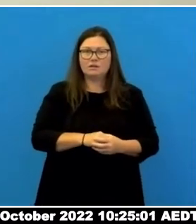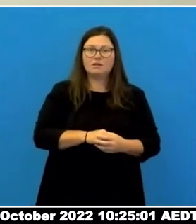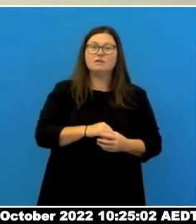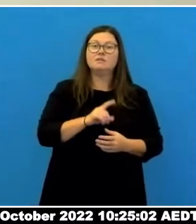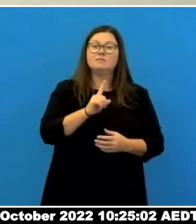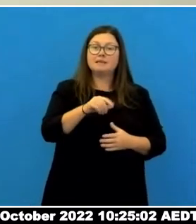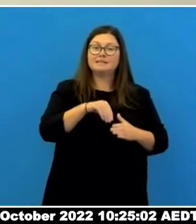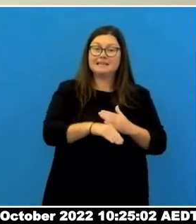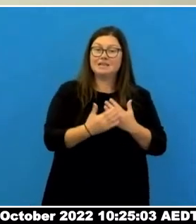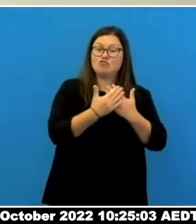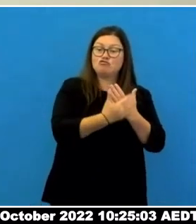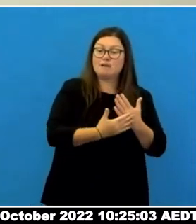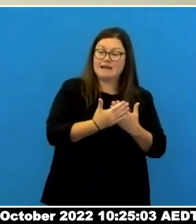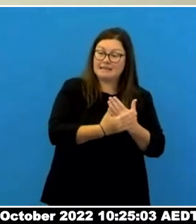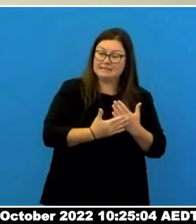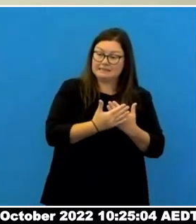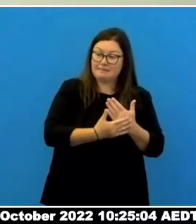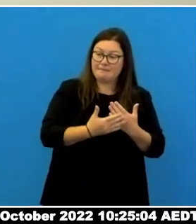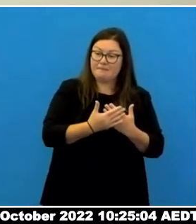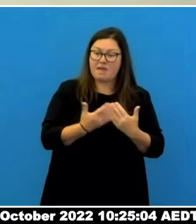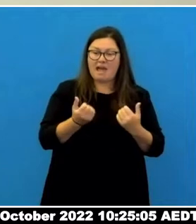that we don't always know what we mean on the level,